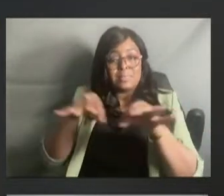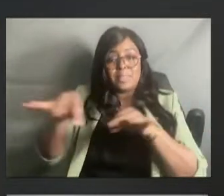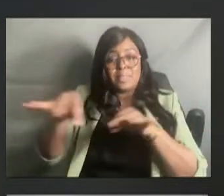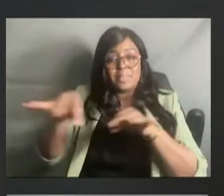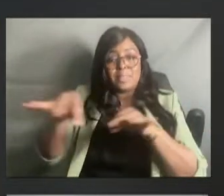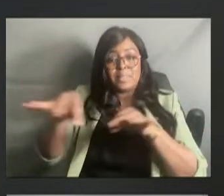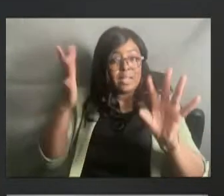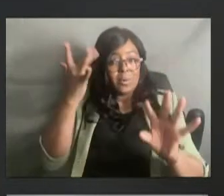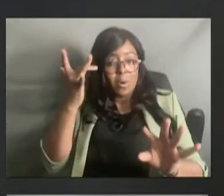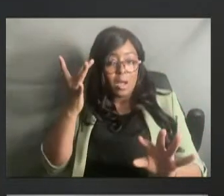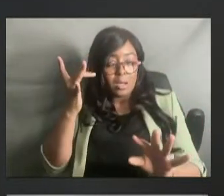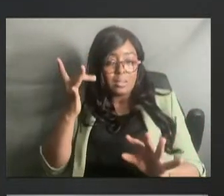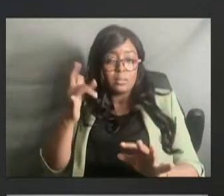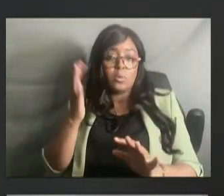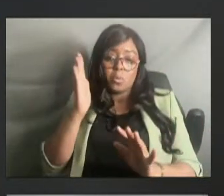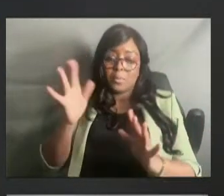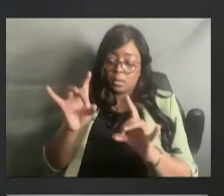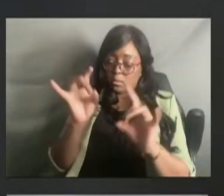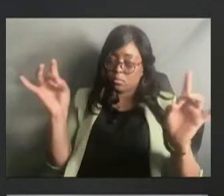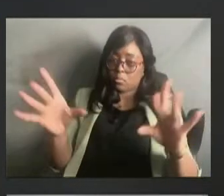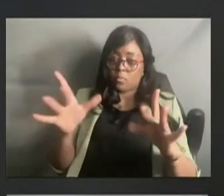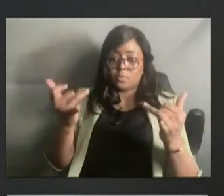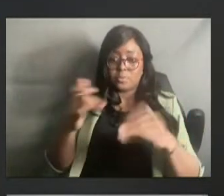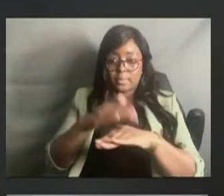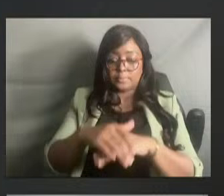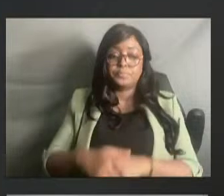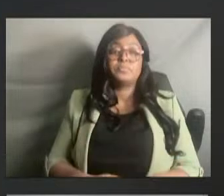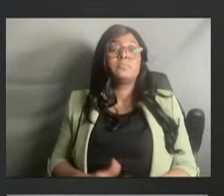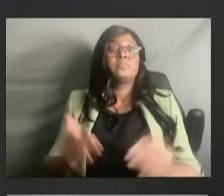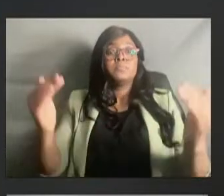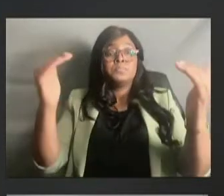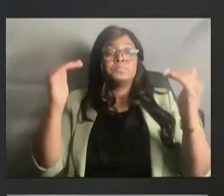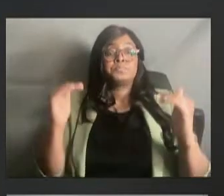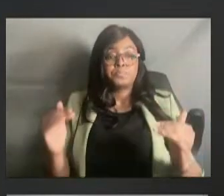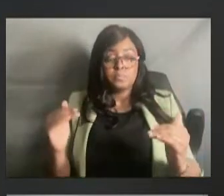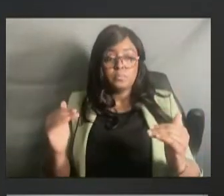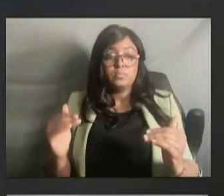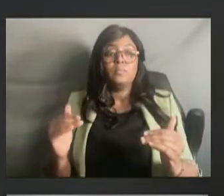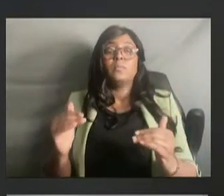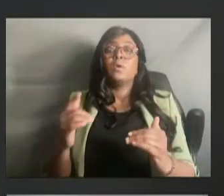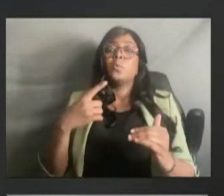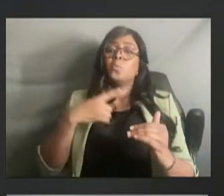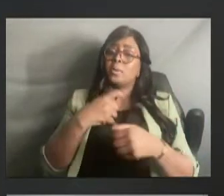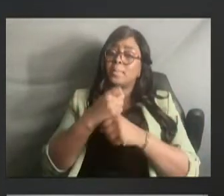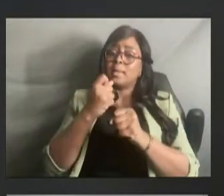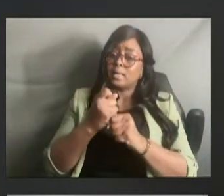catastrophic. And I hope to make the case as to why that would be